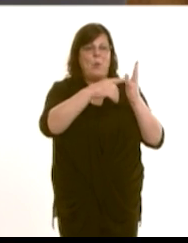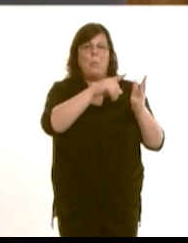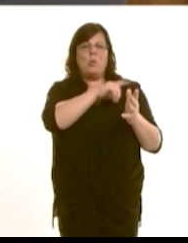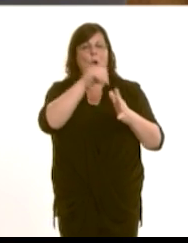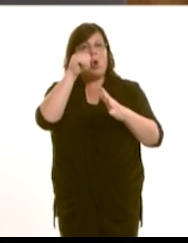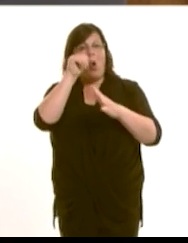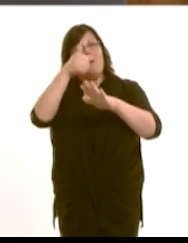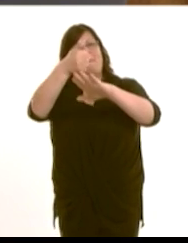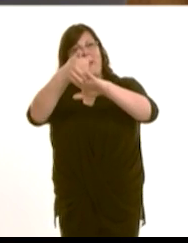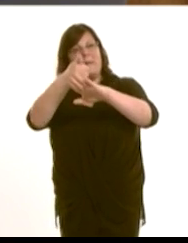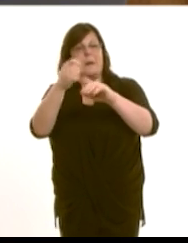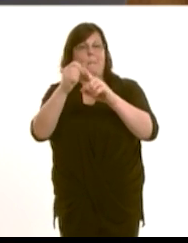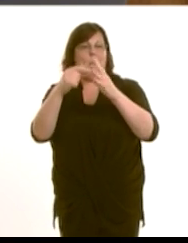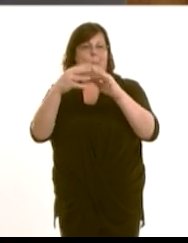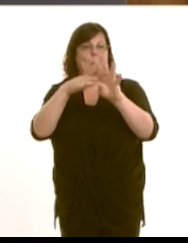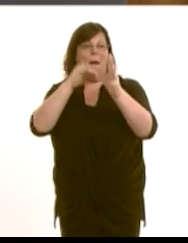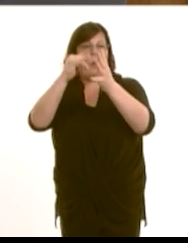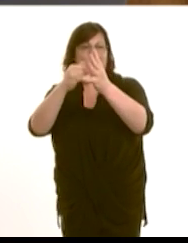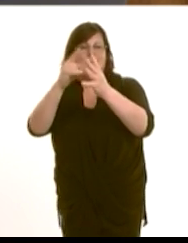Local Health Board, its area of operation is in ABMU, and the two health boards are